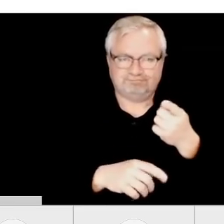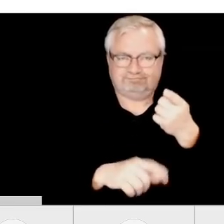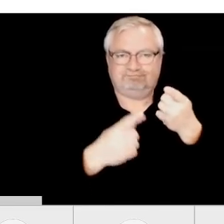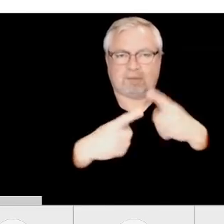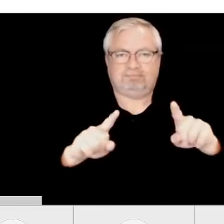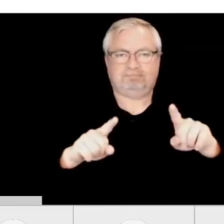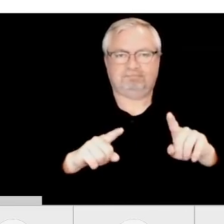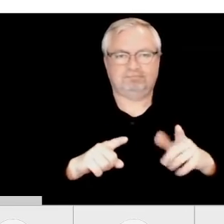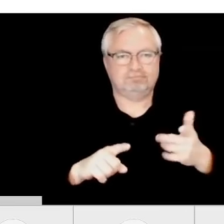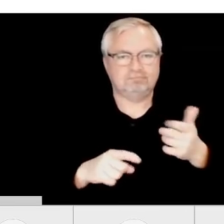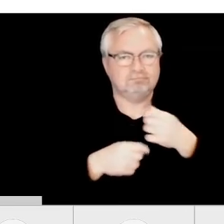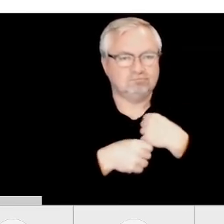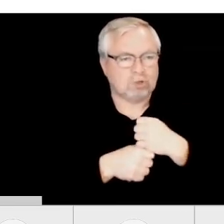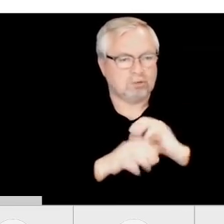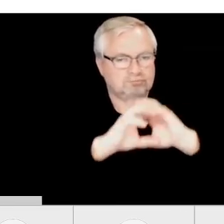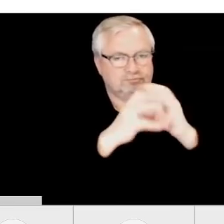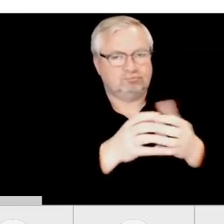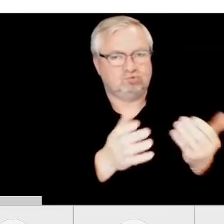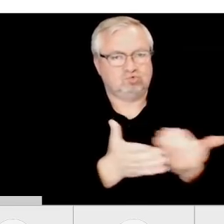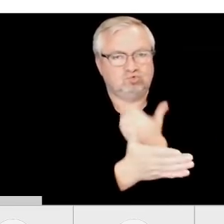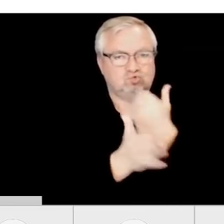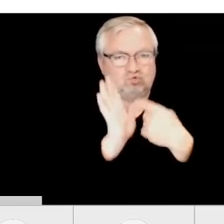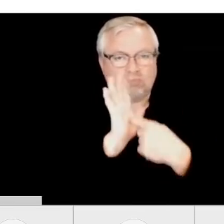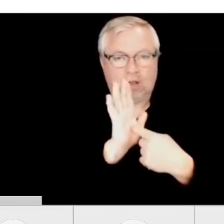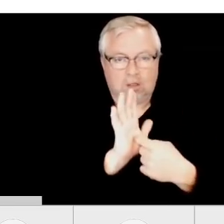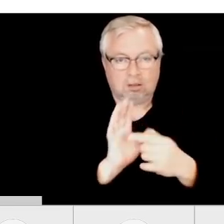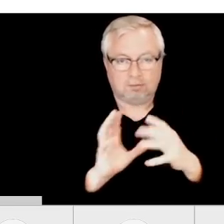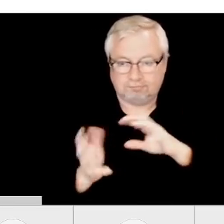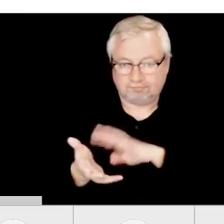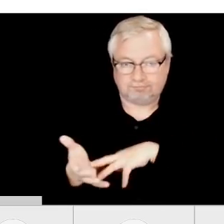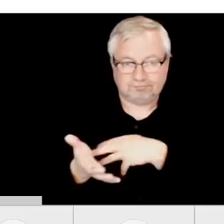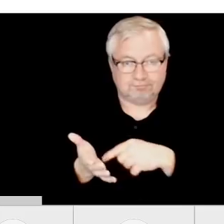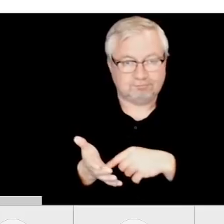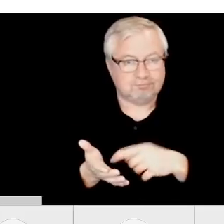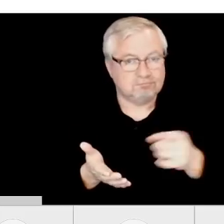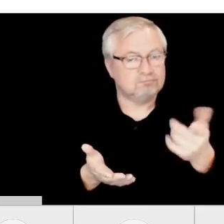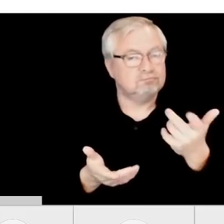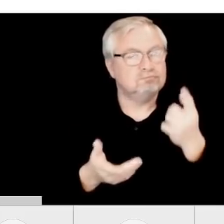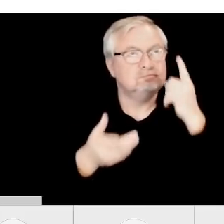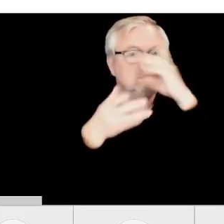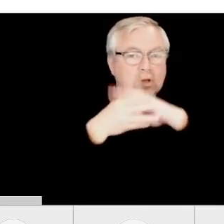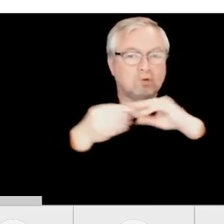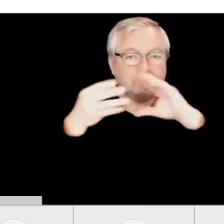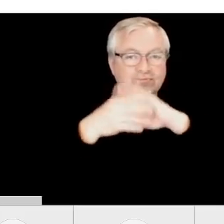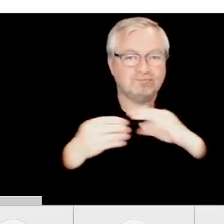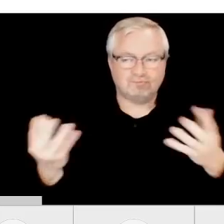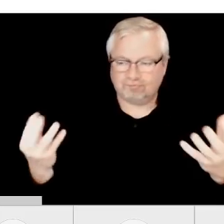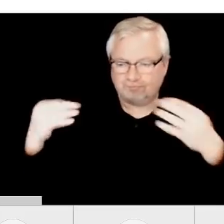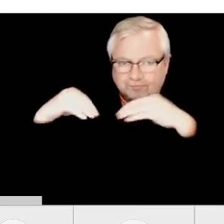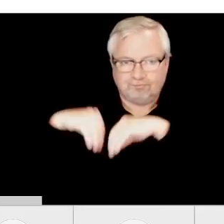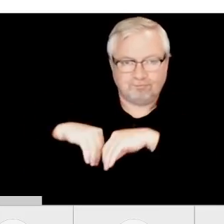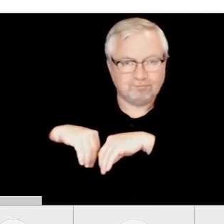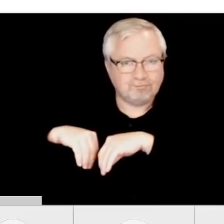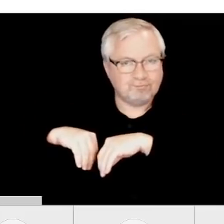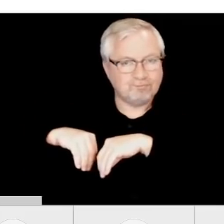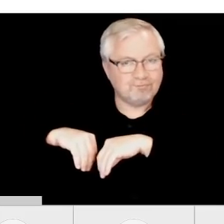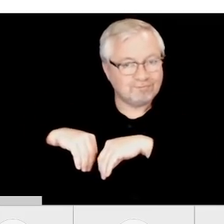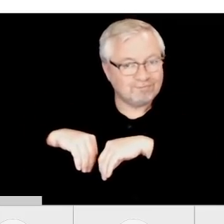scenarios for consideration by state in the public for individuals such as yourself.